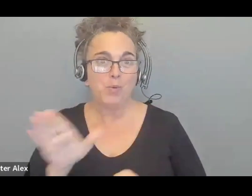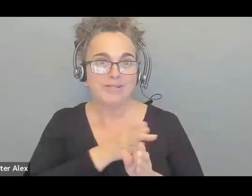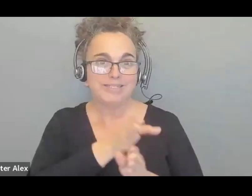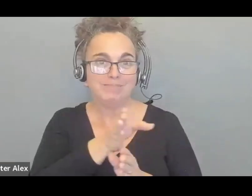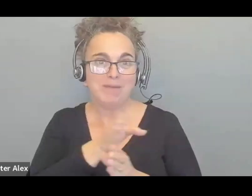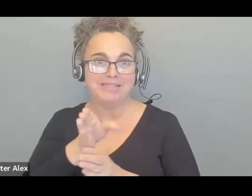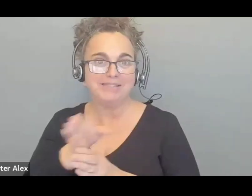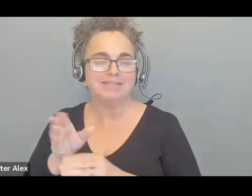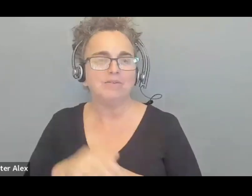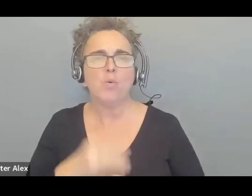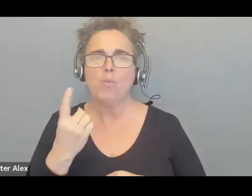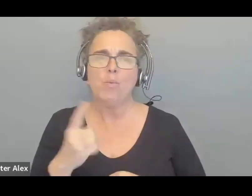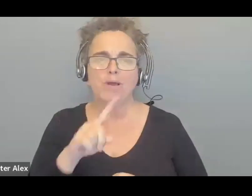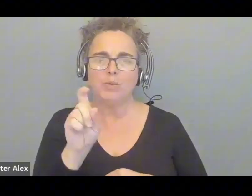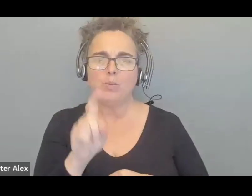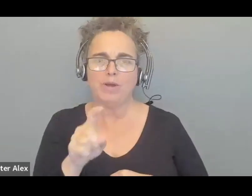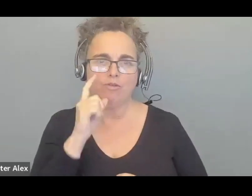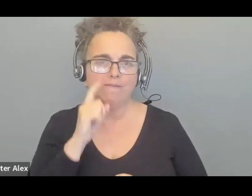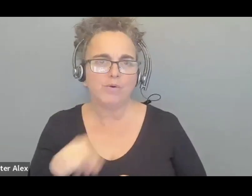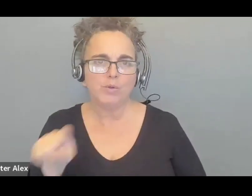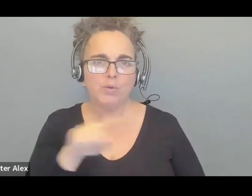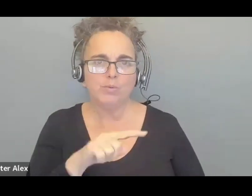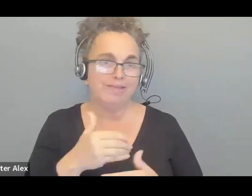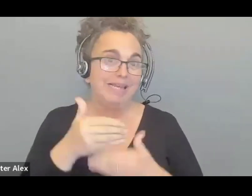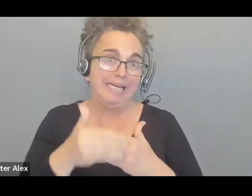One question for you, our next question I should say,